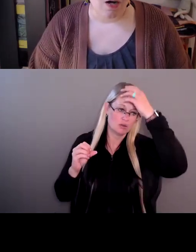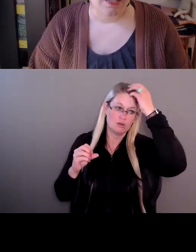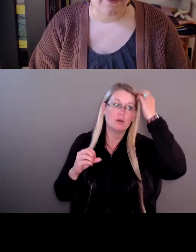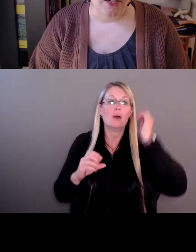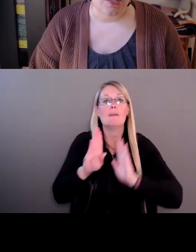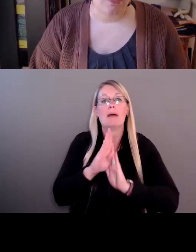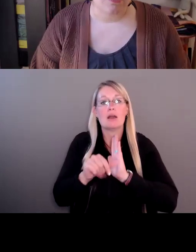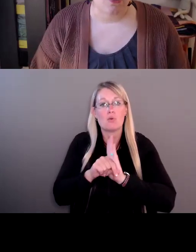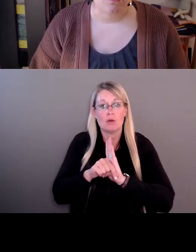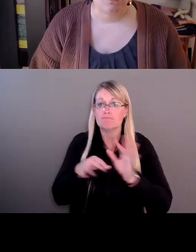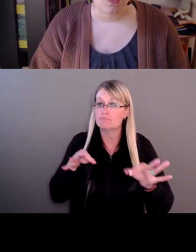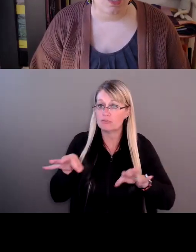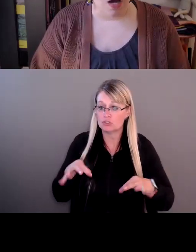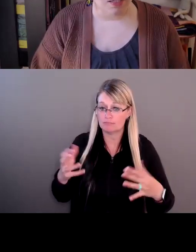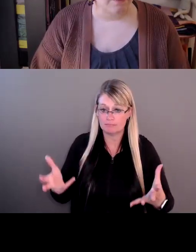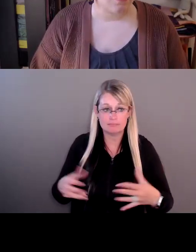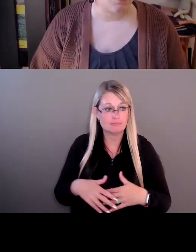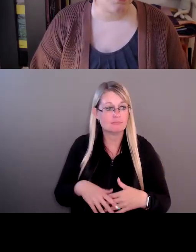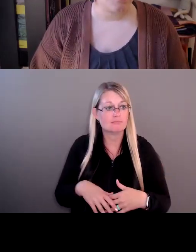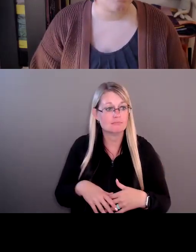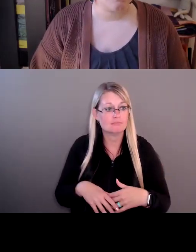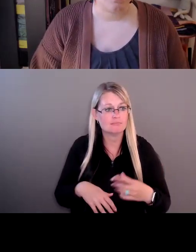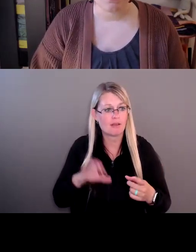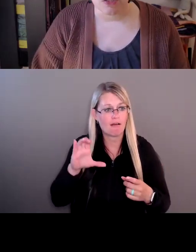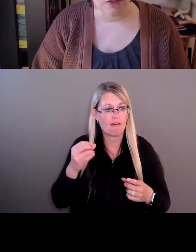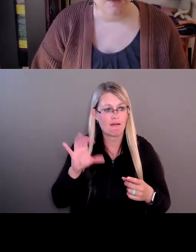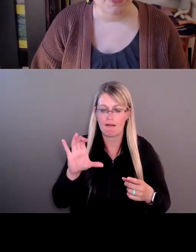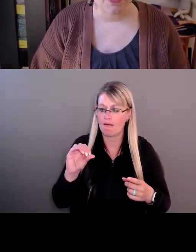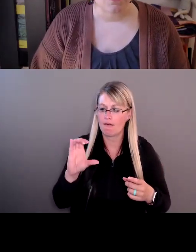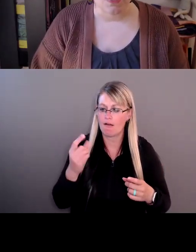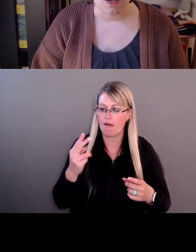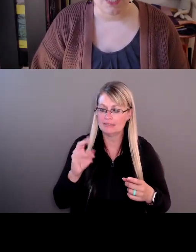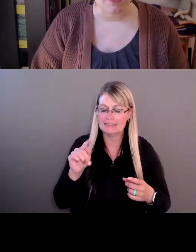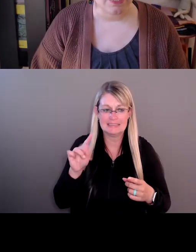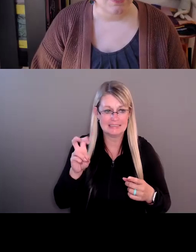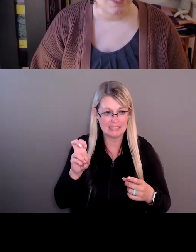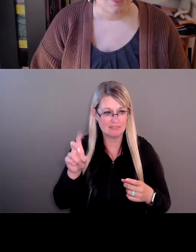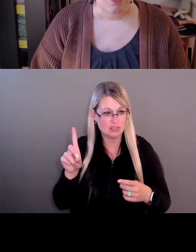and definition. What are cognitive disorders? What is neurodiversity? What is a chronic illness? And